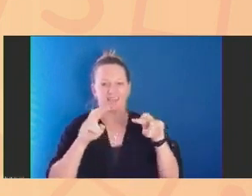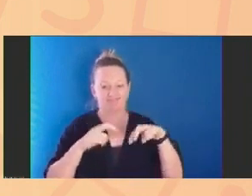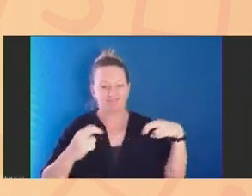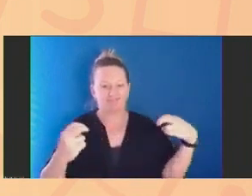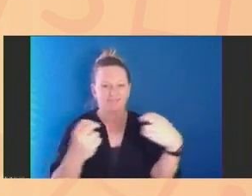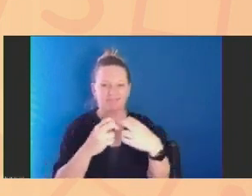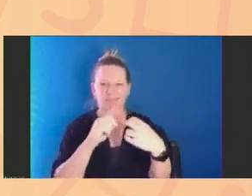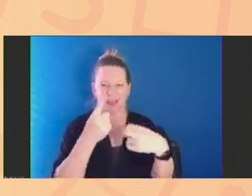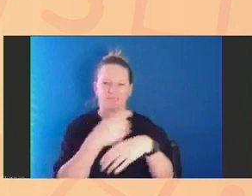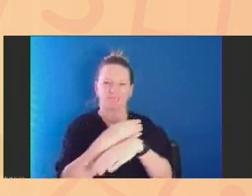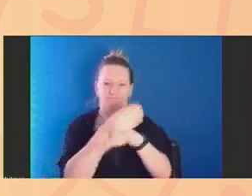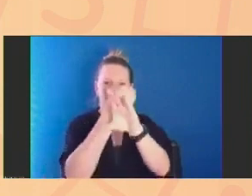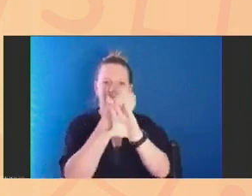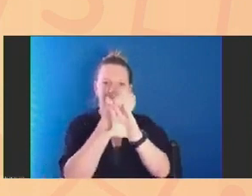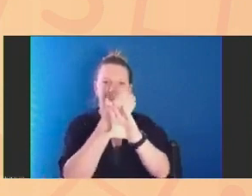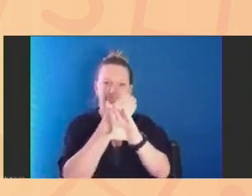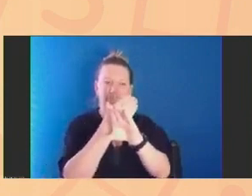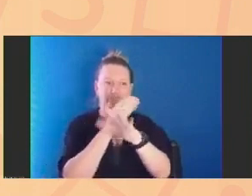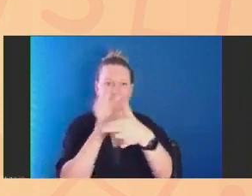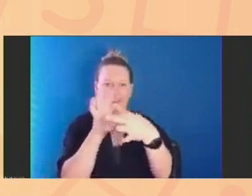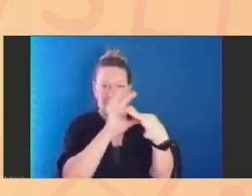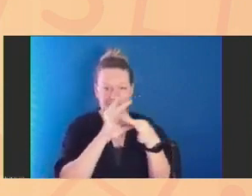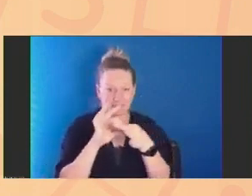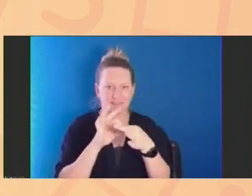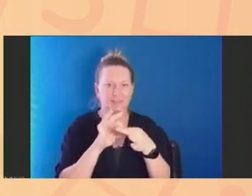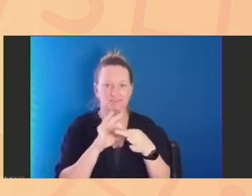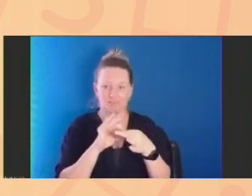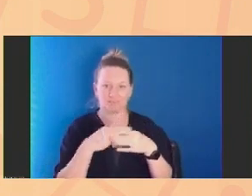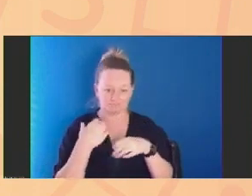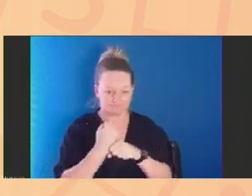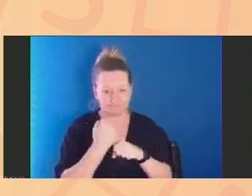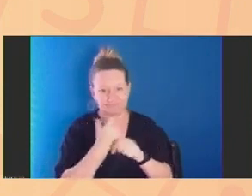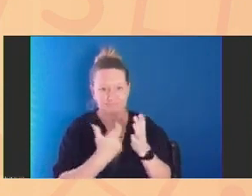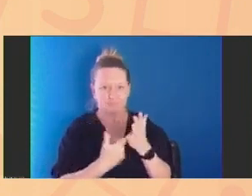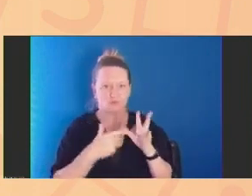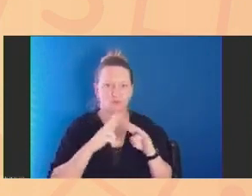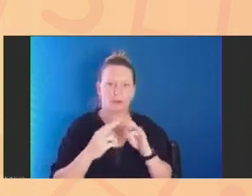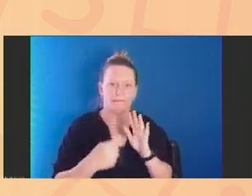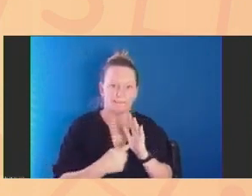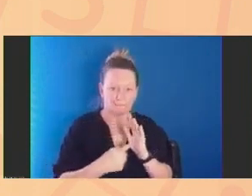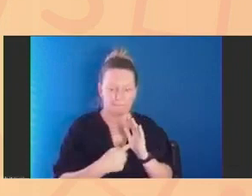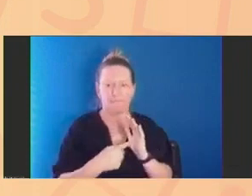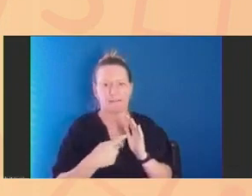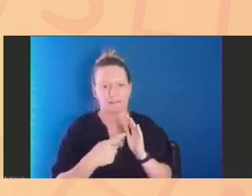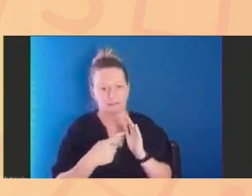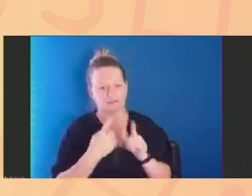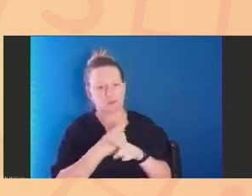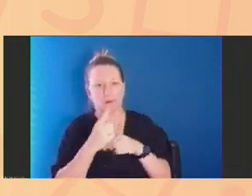the educators need for the stories and for storytelling. And then we have people all over Australia that sit together with us one afternoon